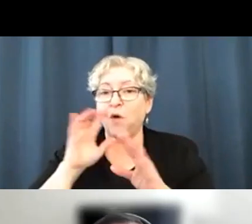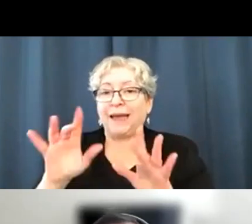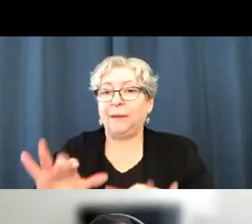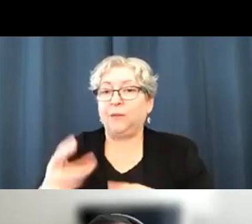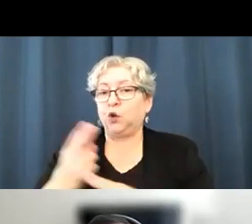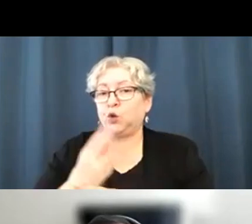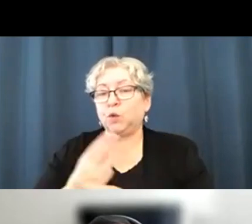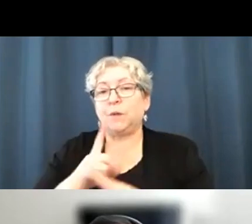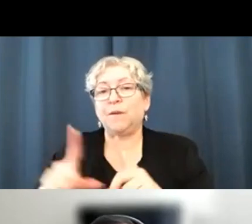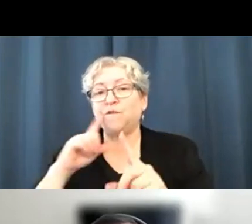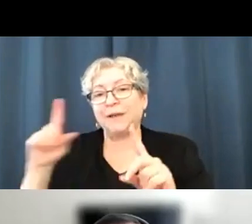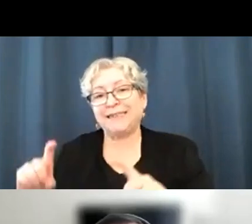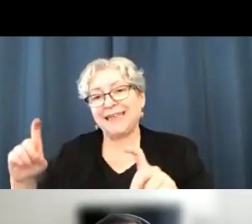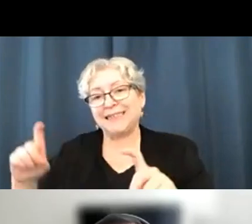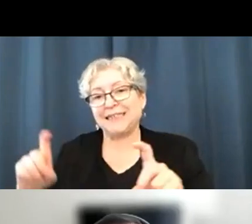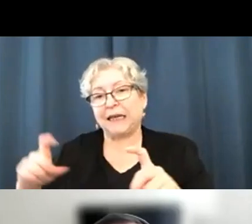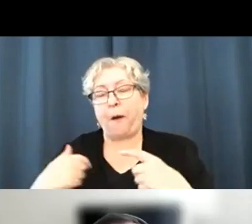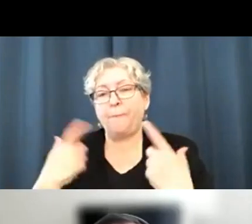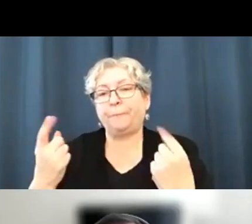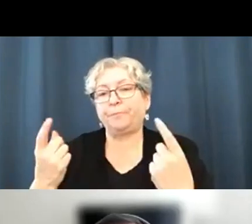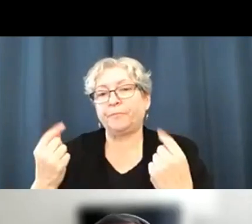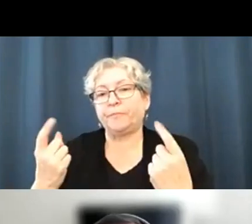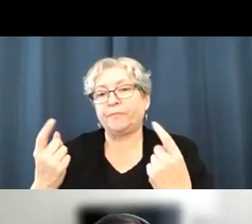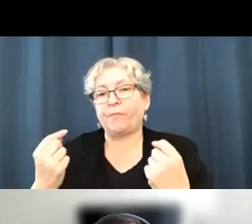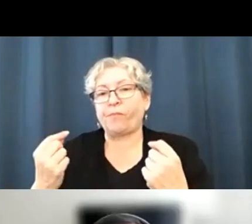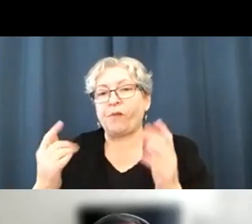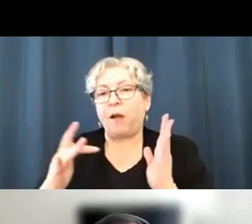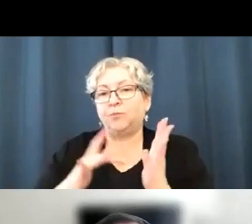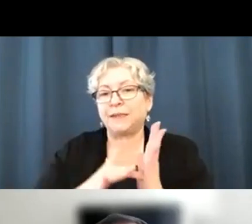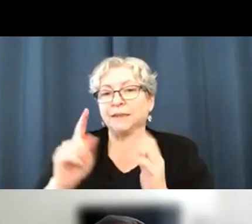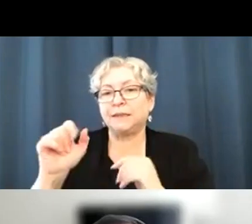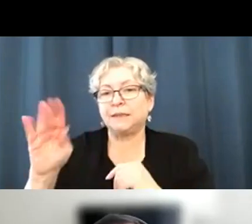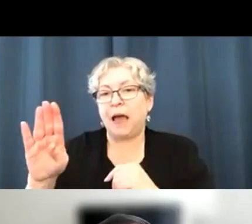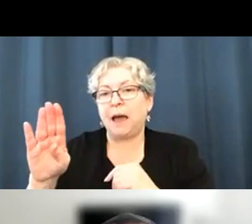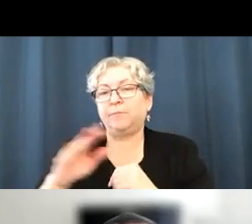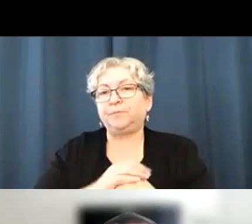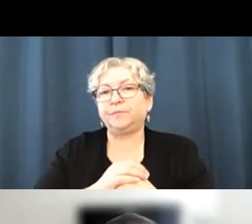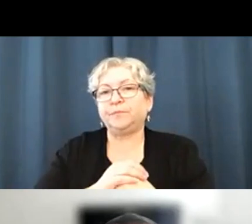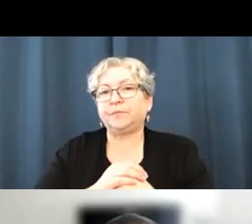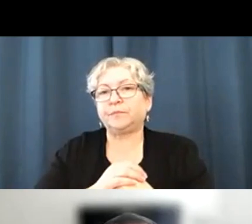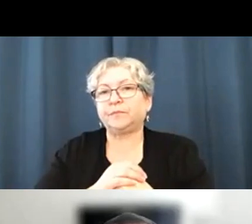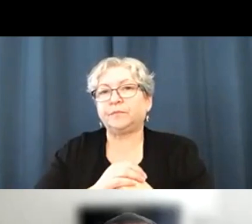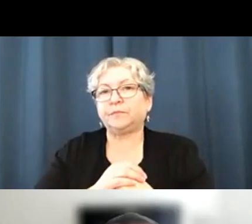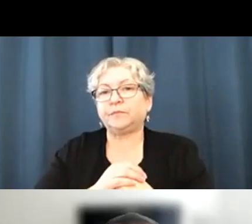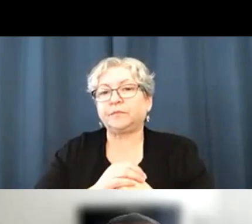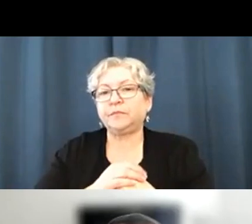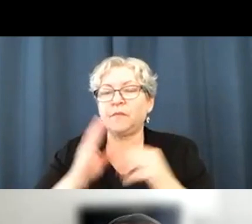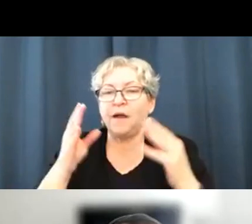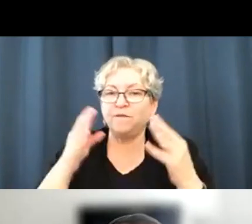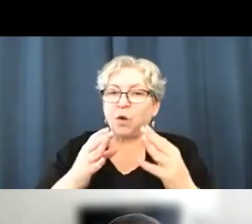But for testing, all I'm gonna do is press tab. And now we can see that I've got a focus indicator around the AFB logo.